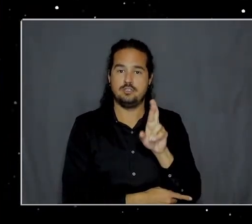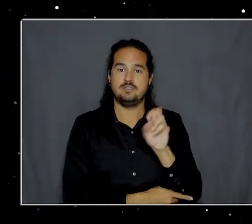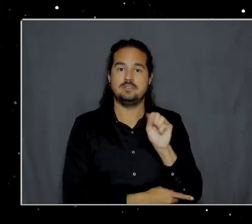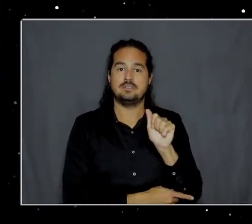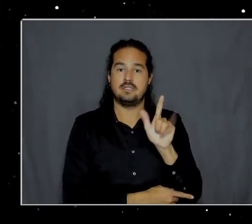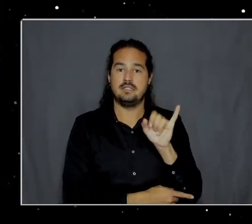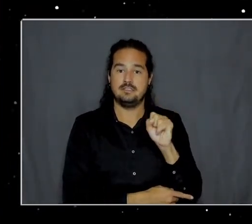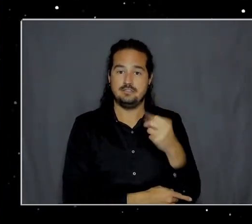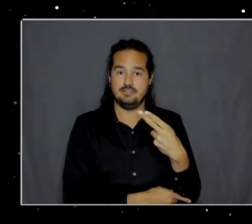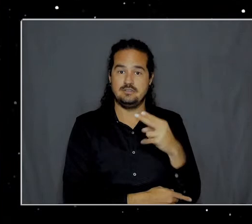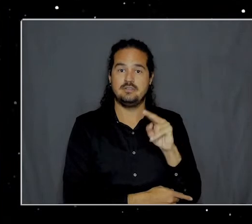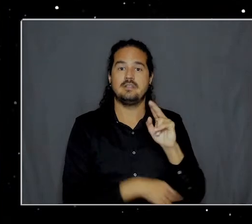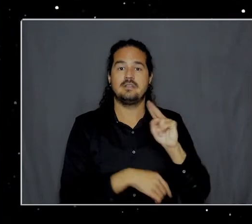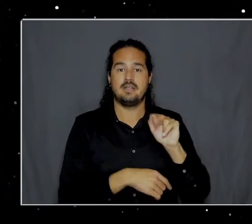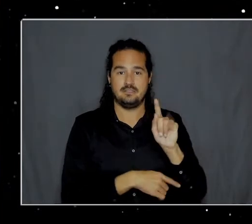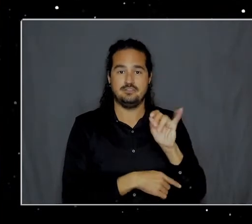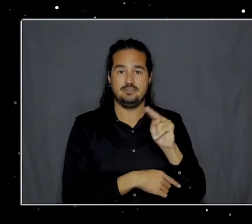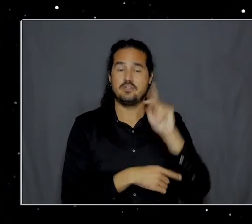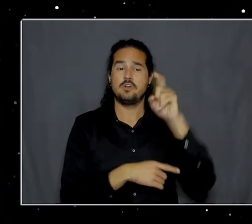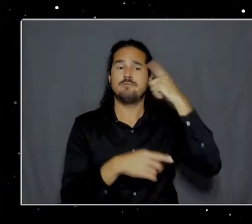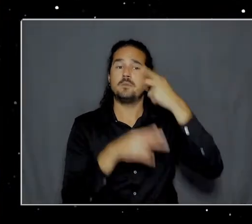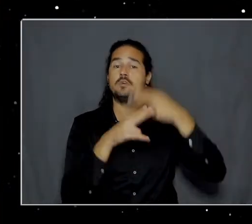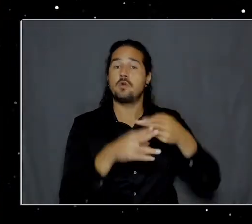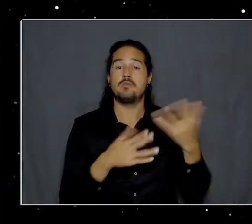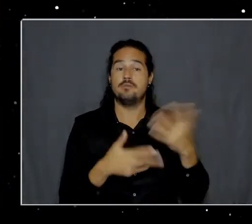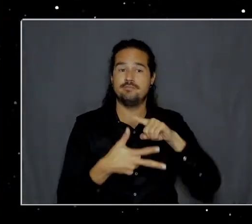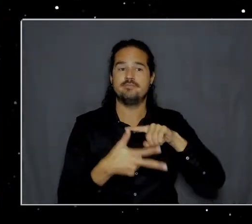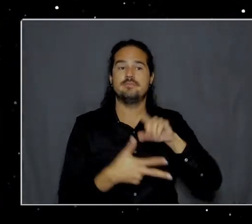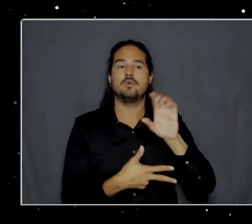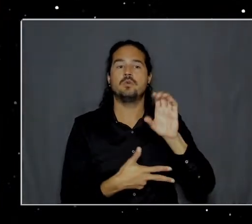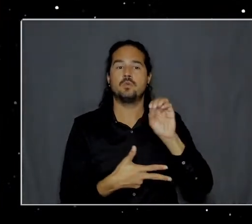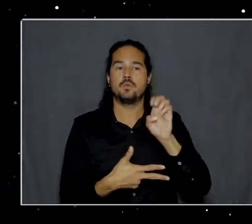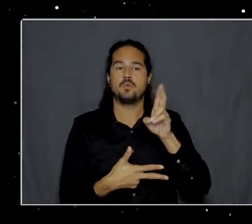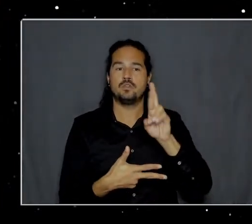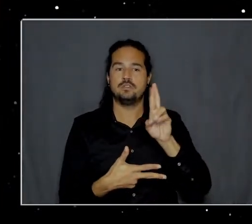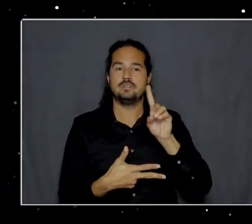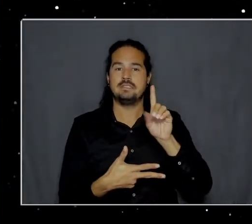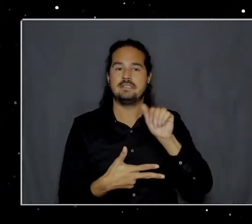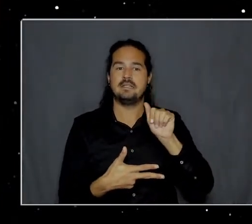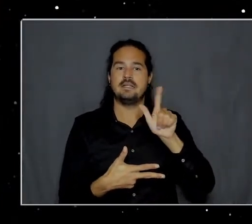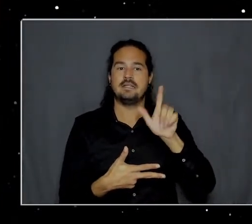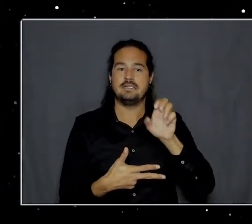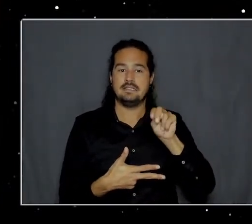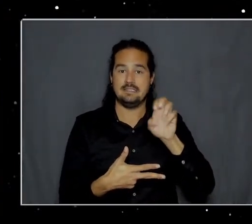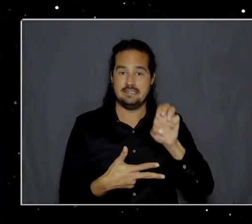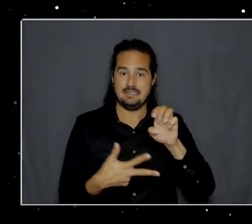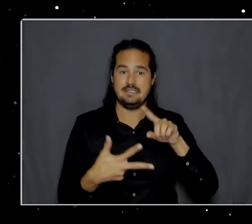AS THE SPOKANE, THE COEUR D'ALENE, THE FLATHEAD, AND THE